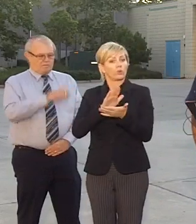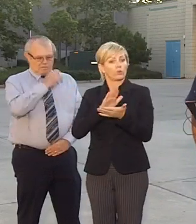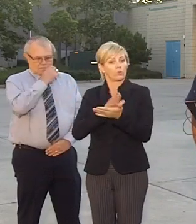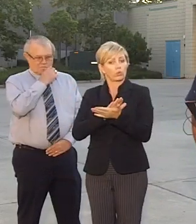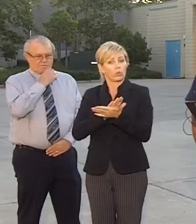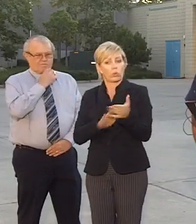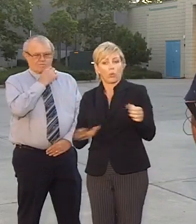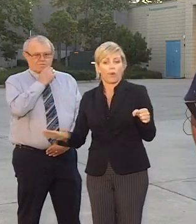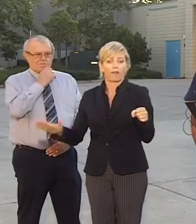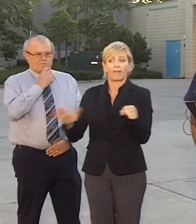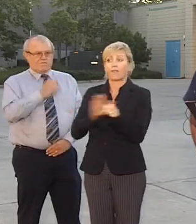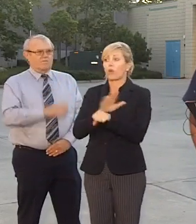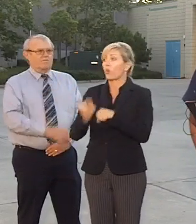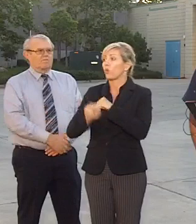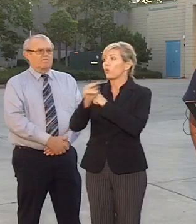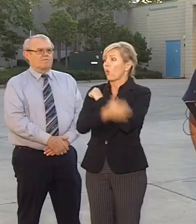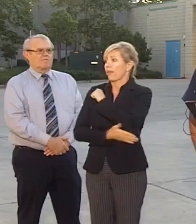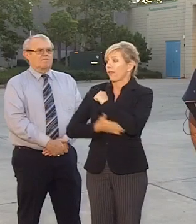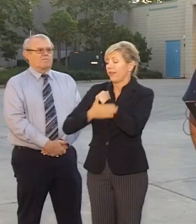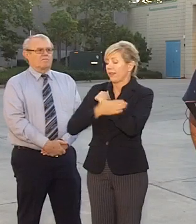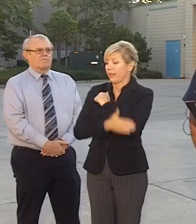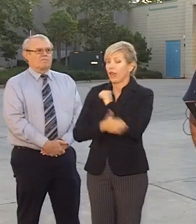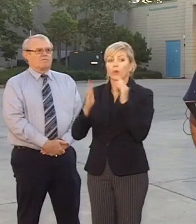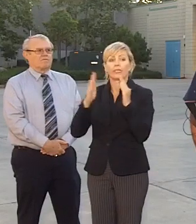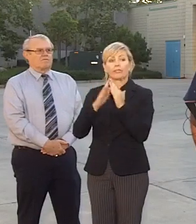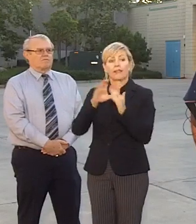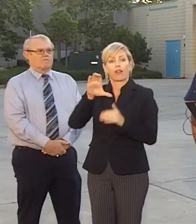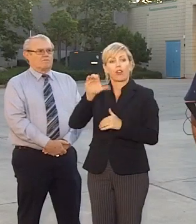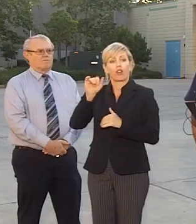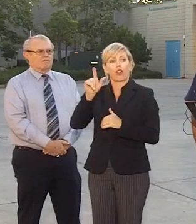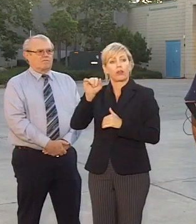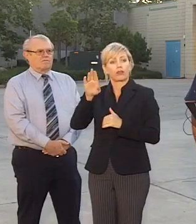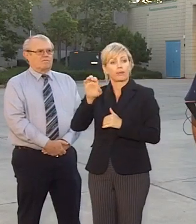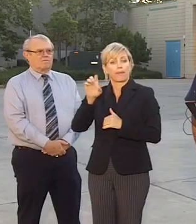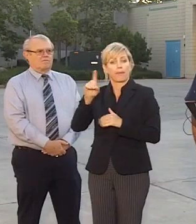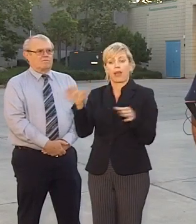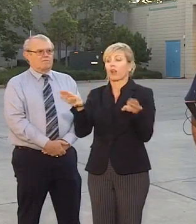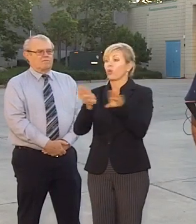the entire North County I know for the city of Carlsbad for sure are closed today and tomorrow